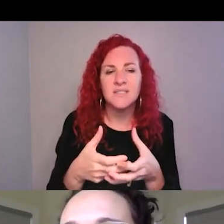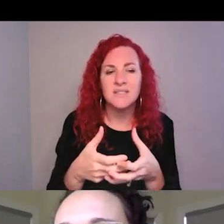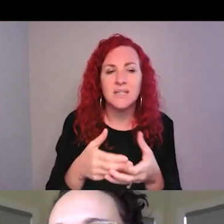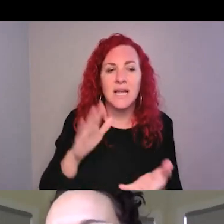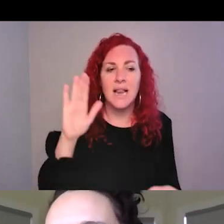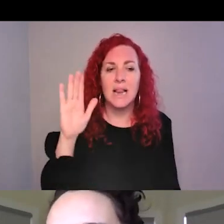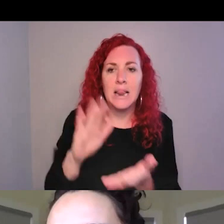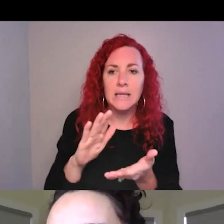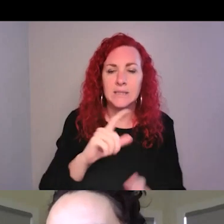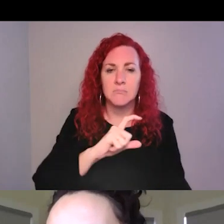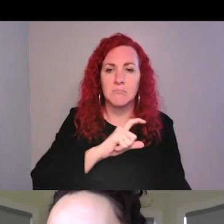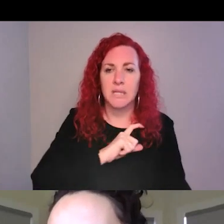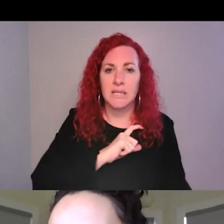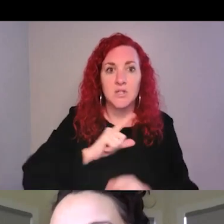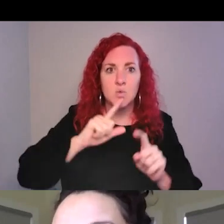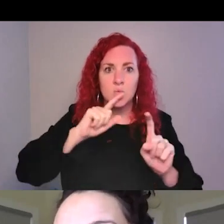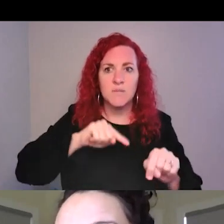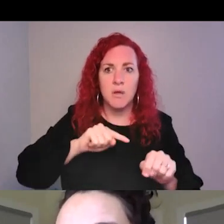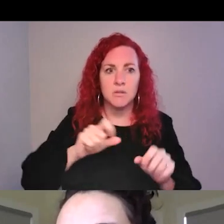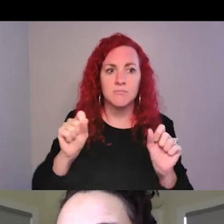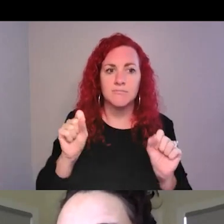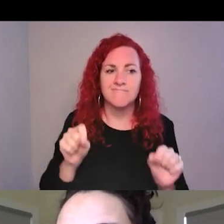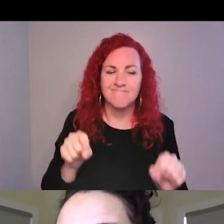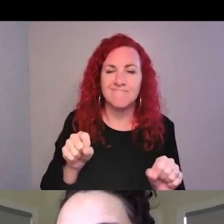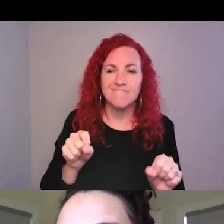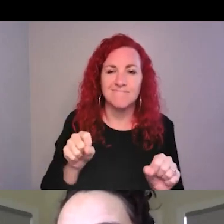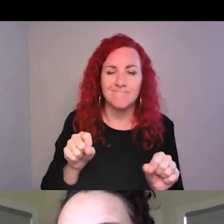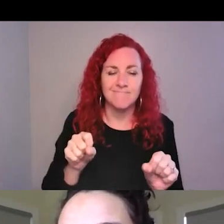POSSIBLE. AS WE LOOK AT THIS AS A GOAL OF THE REGION ALLIZATION